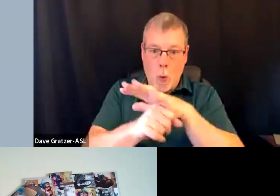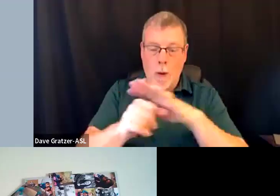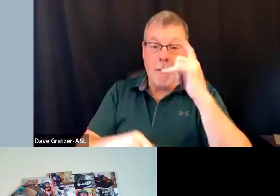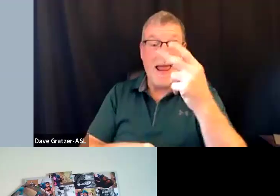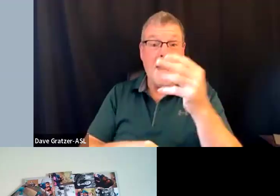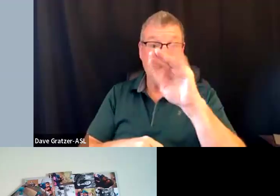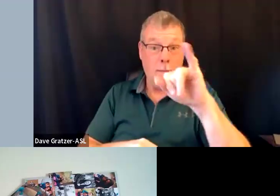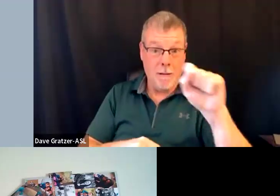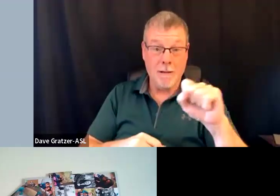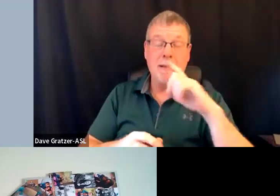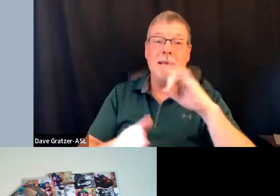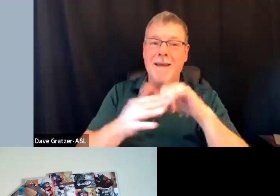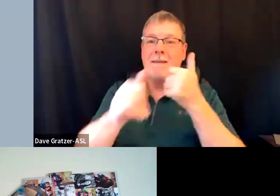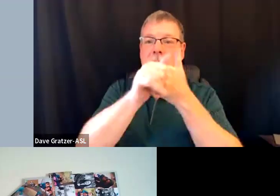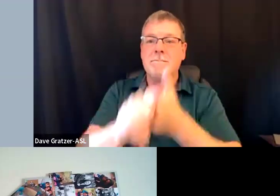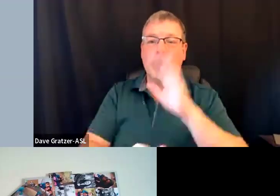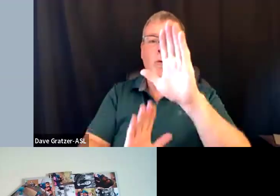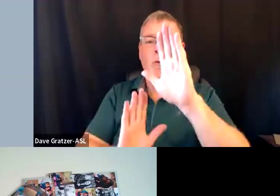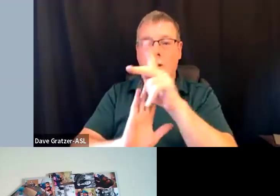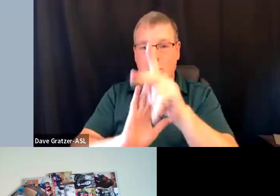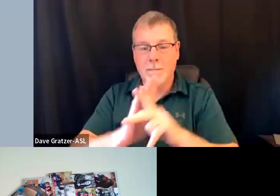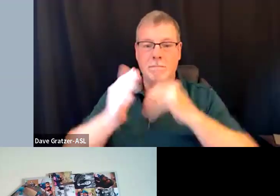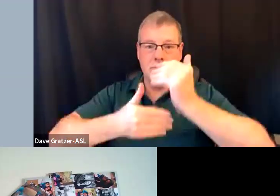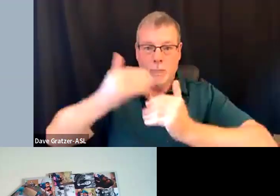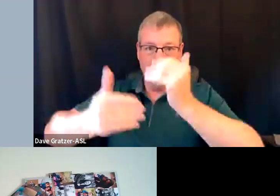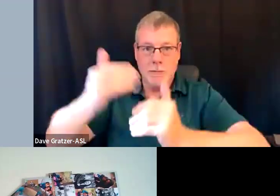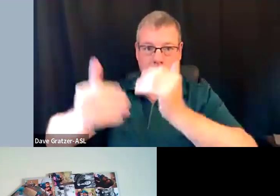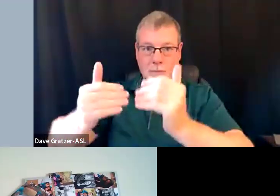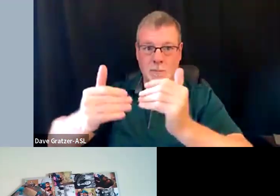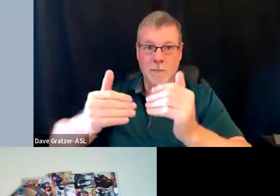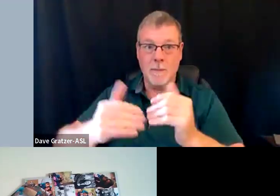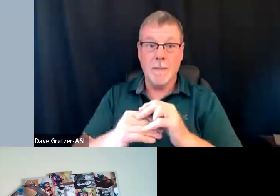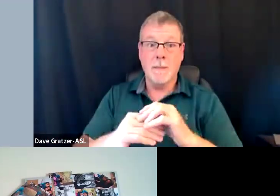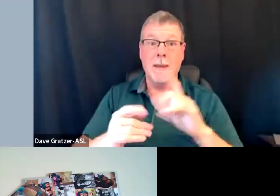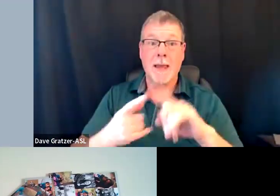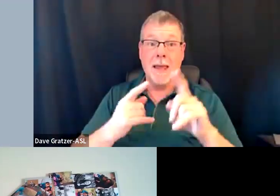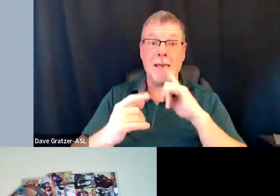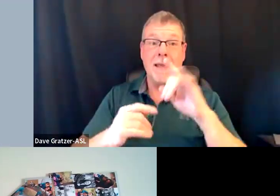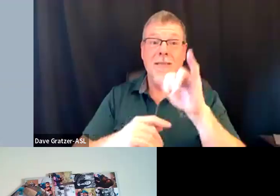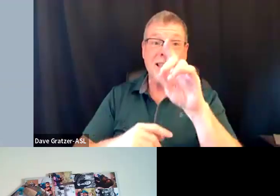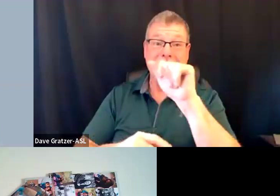it follows your HMIS policies and procedures. The 2004 data and technical standards